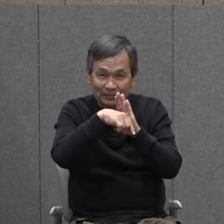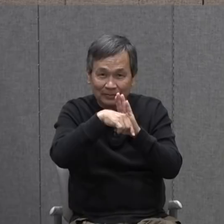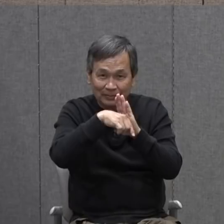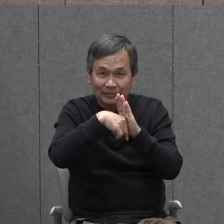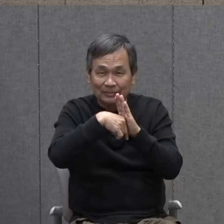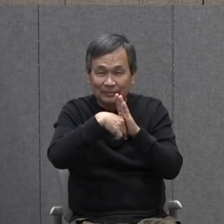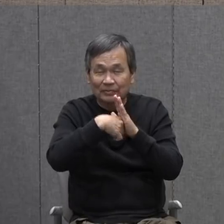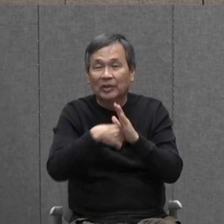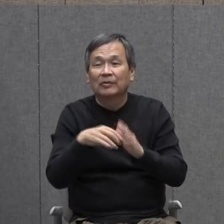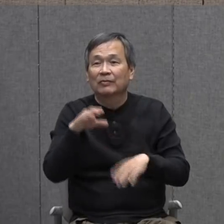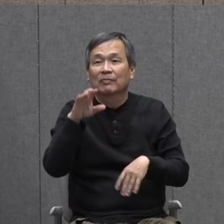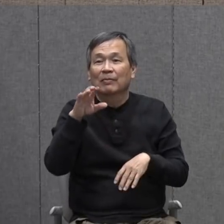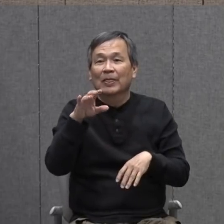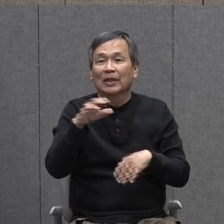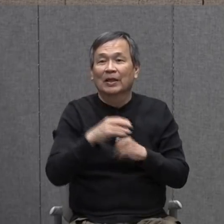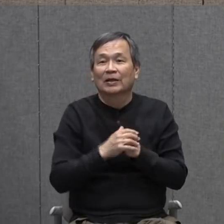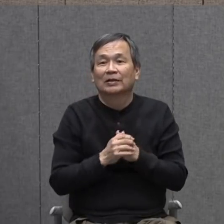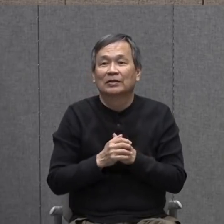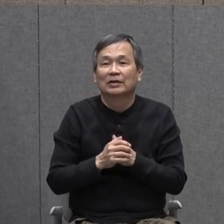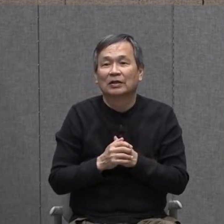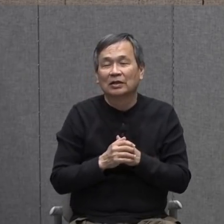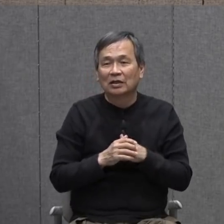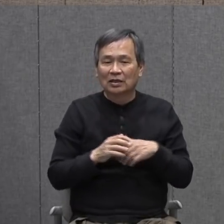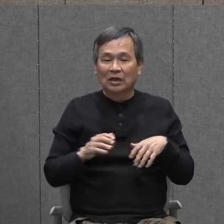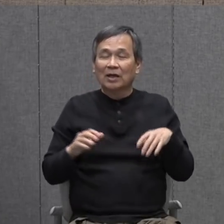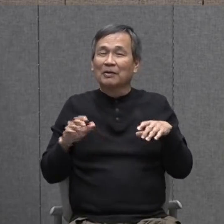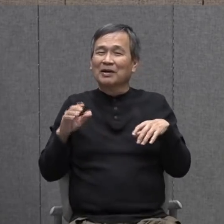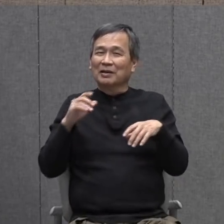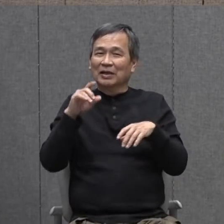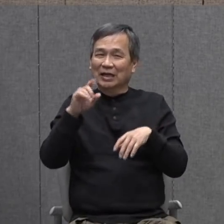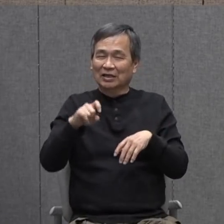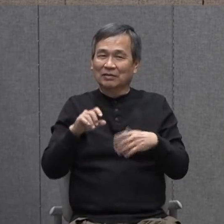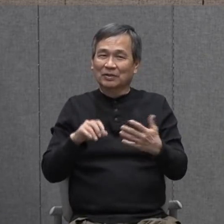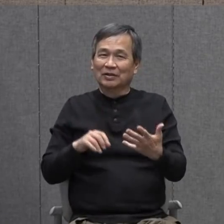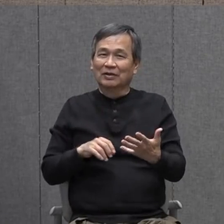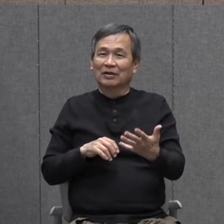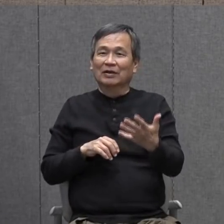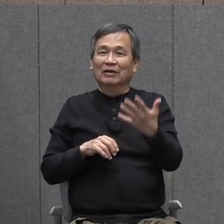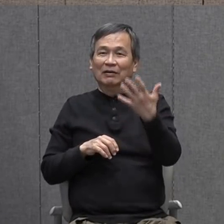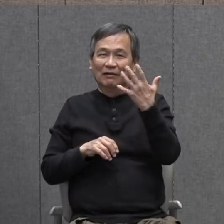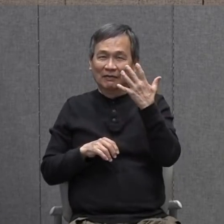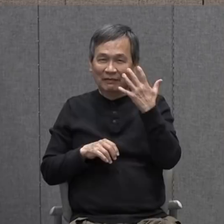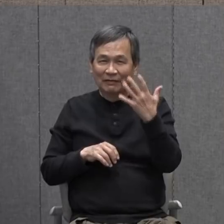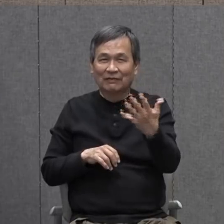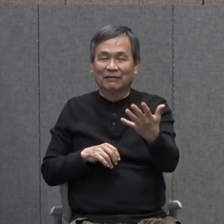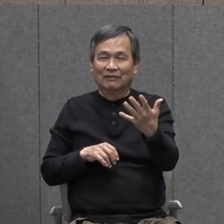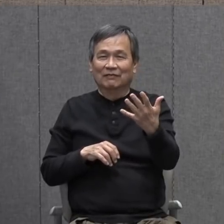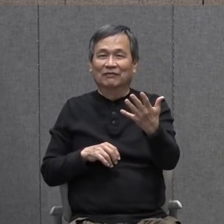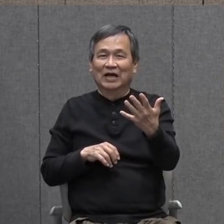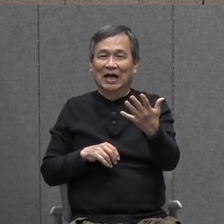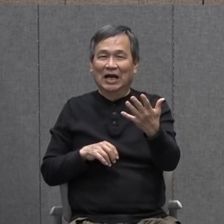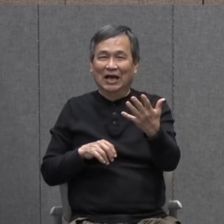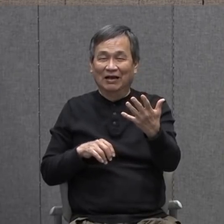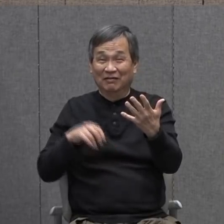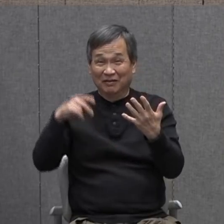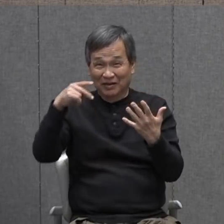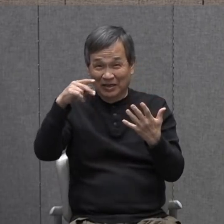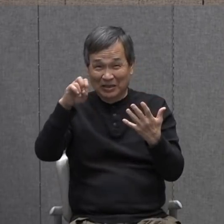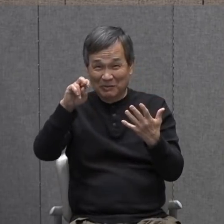Look for things that are different from each other. If you have five different pencils I want you to go get four different things and keep one pencil.